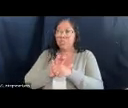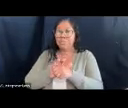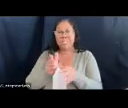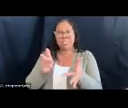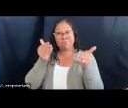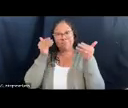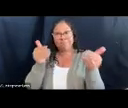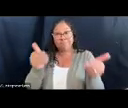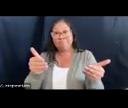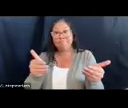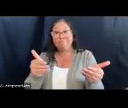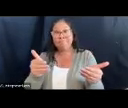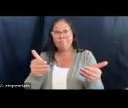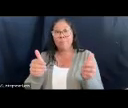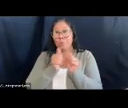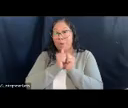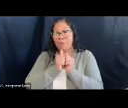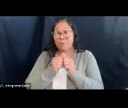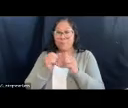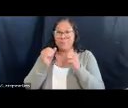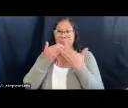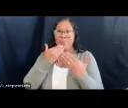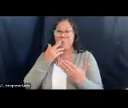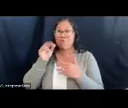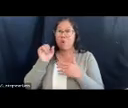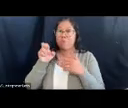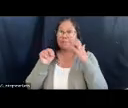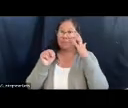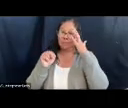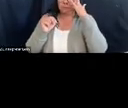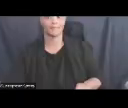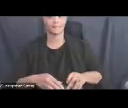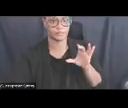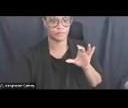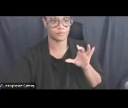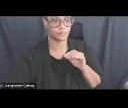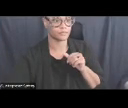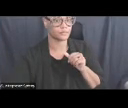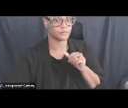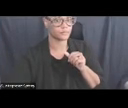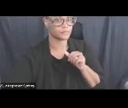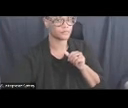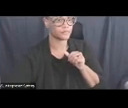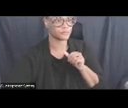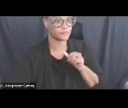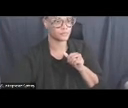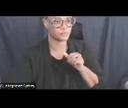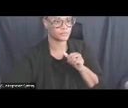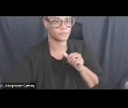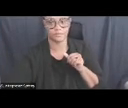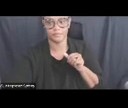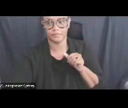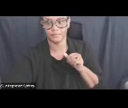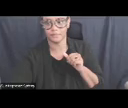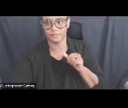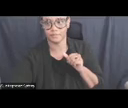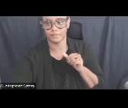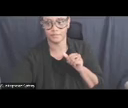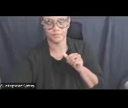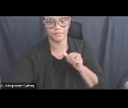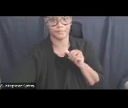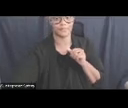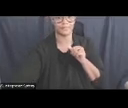forward together. Thank you, Robin. Thank you, Dr. Heenan. So before we move on to our panel, we want